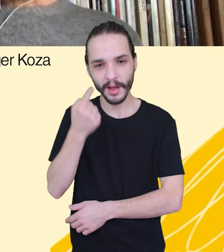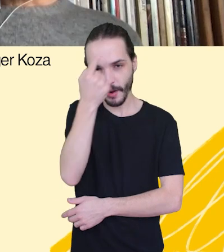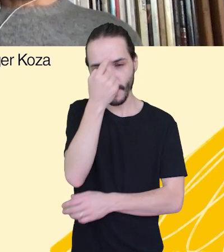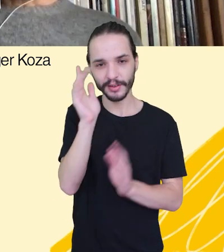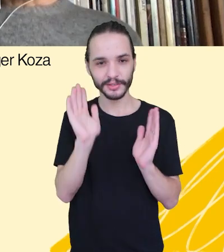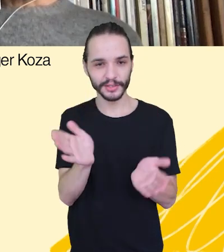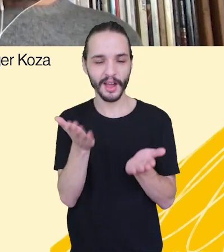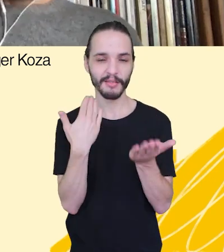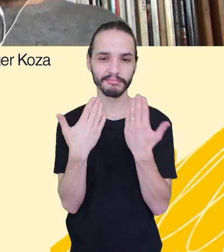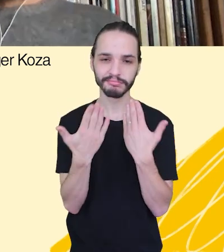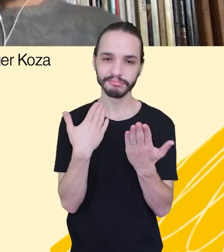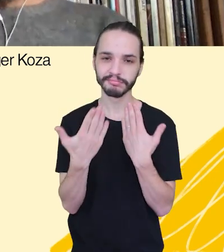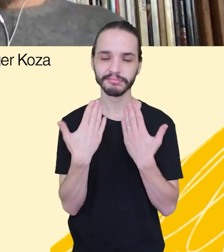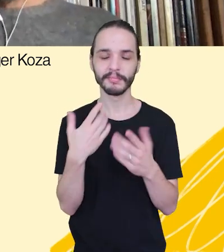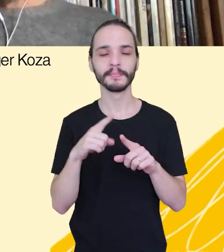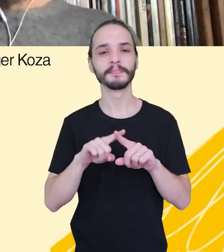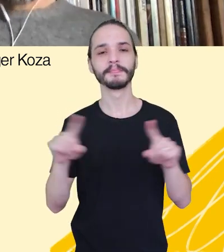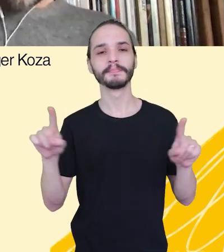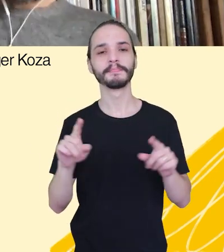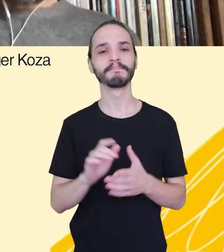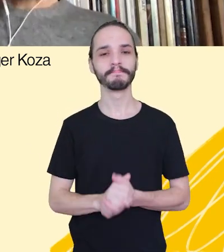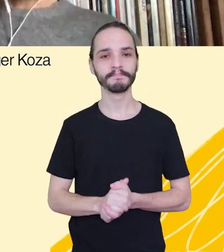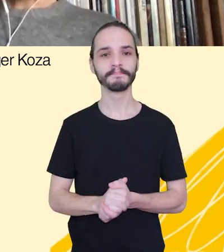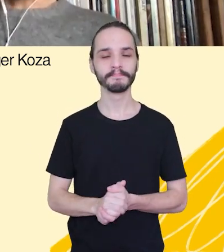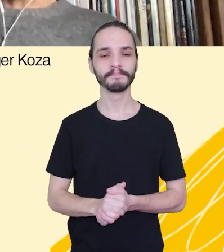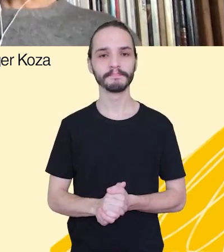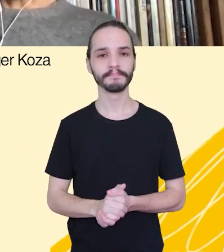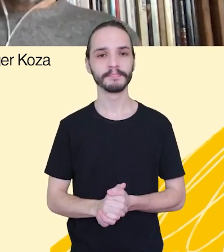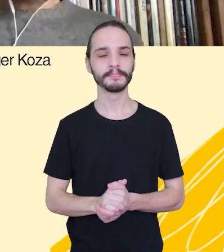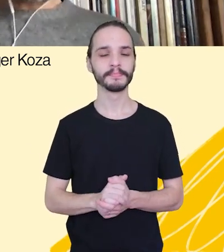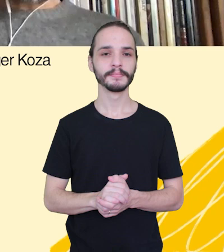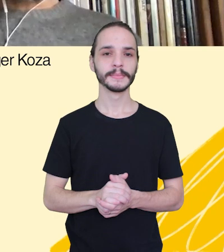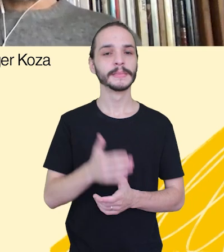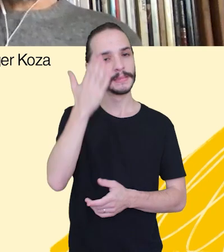But I know that youíre a teacher and I know one of your pupils or students